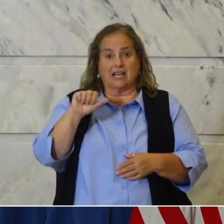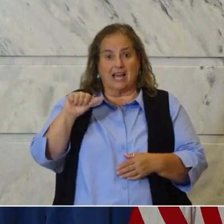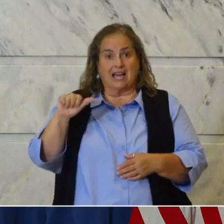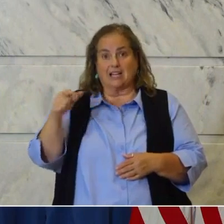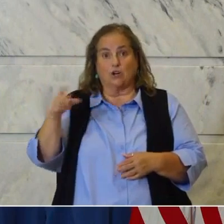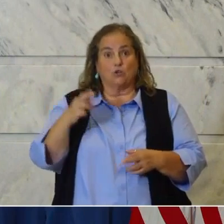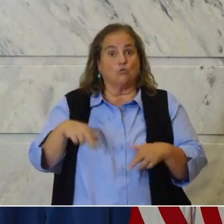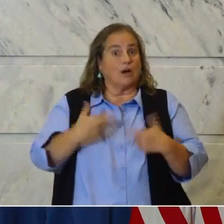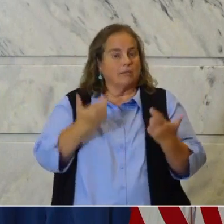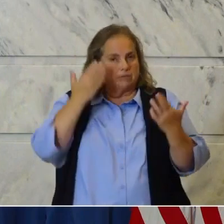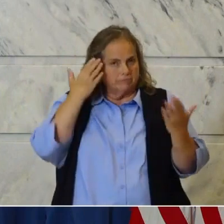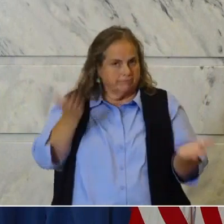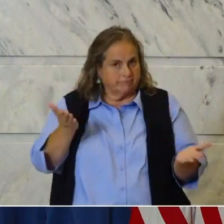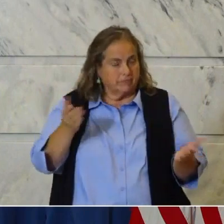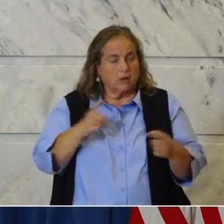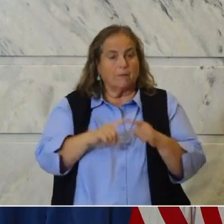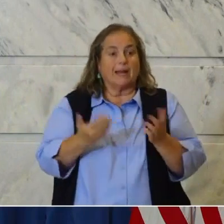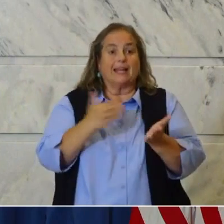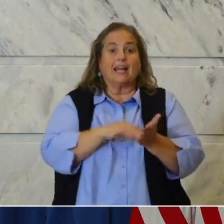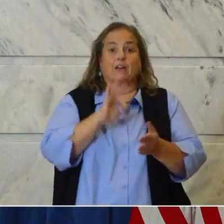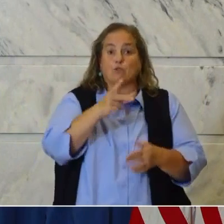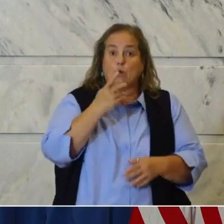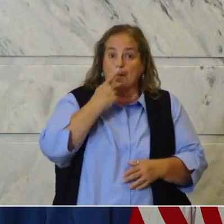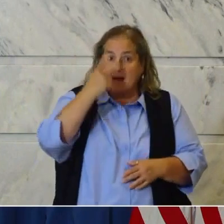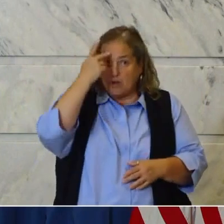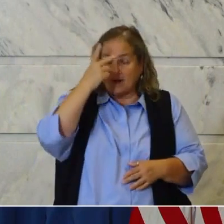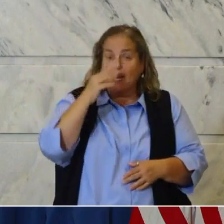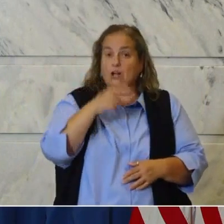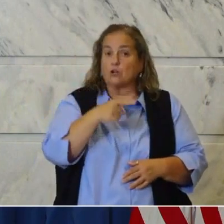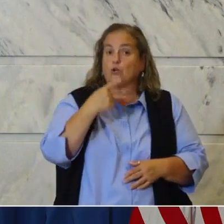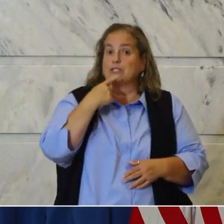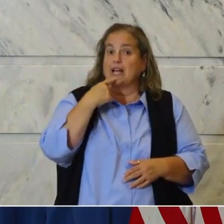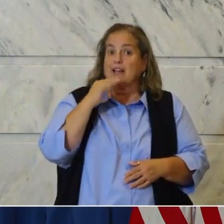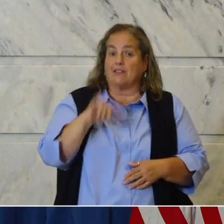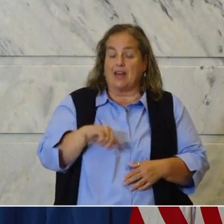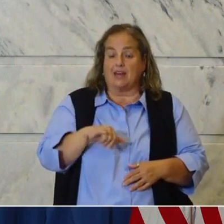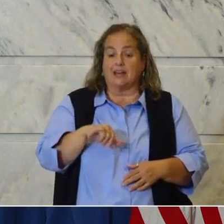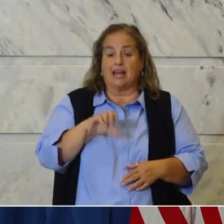but again, if you're a parent and you're saying the SEC is moving forward?